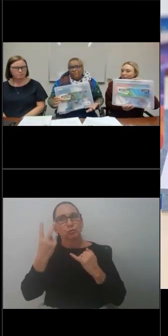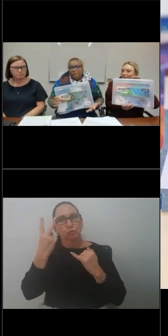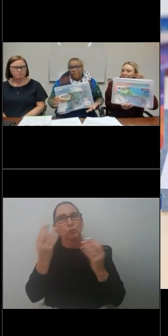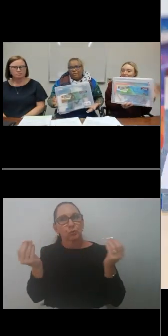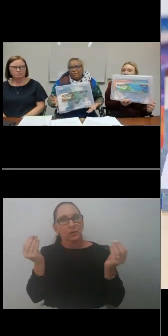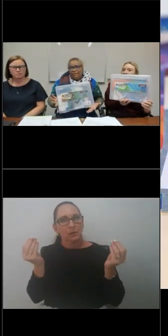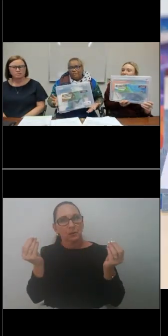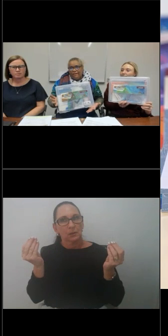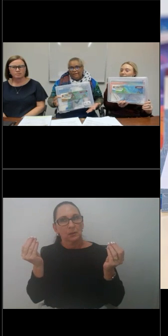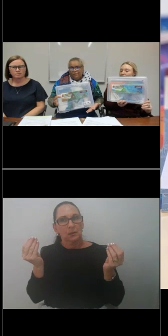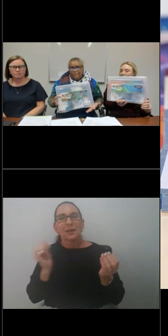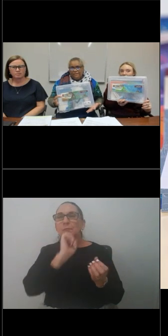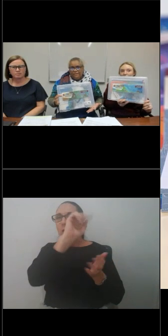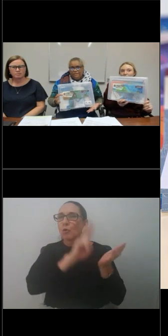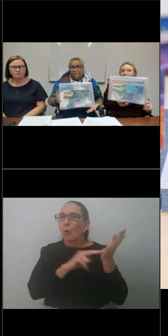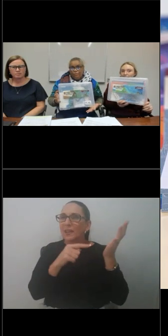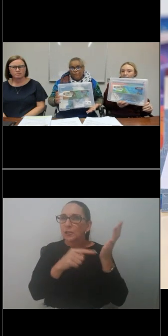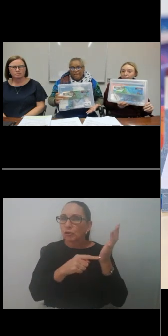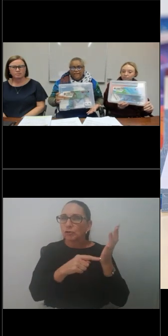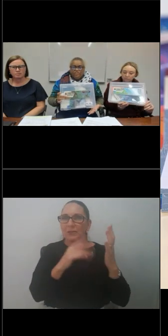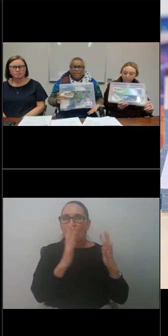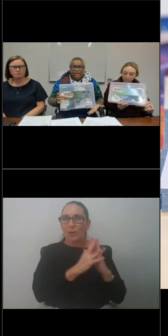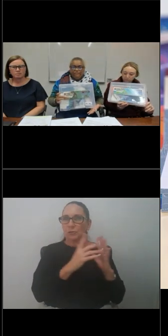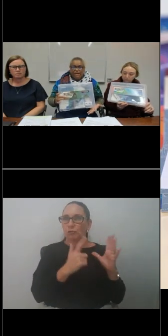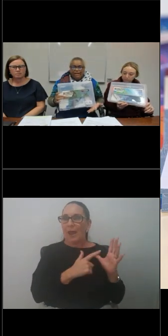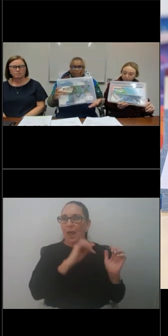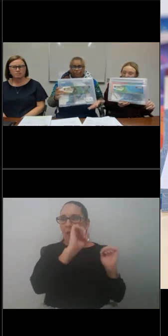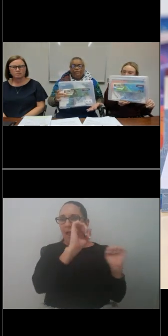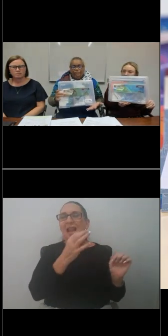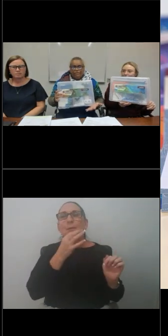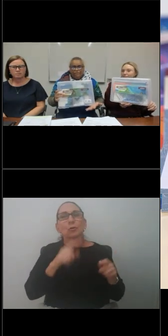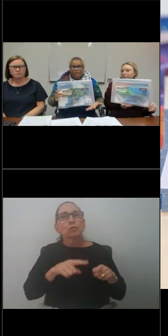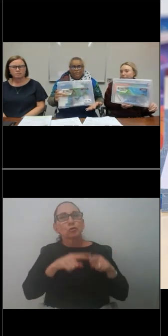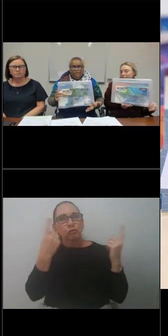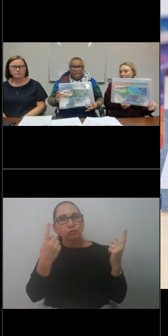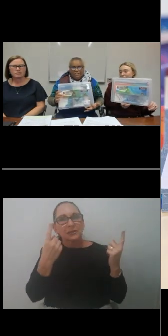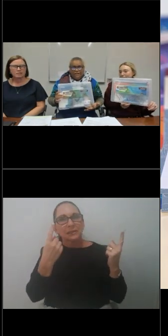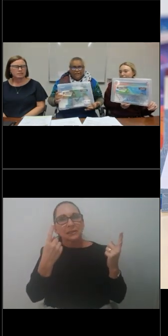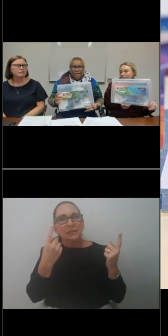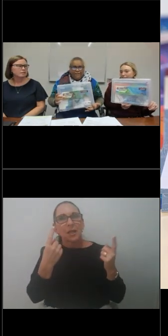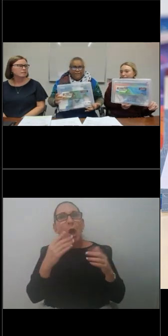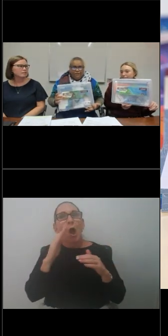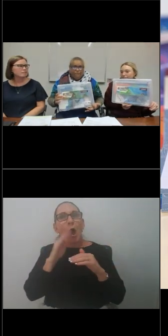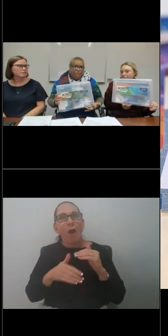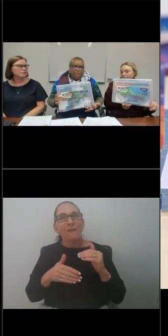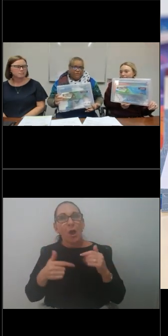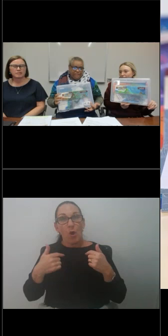Australia product Queensland is we actually have um youth inside our Bail and criminal process we